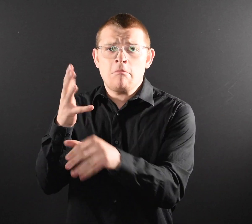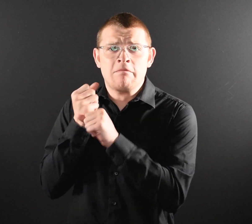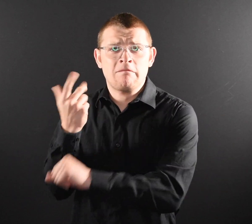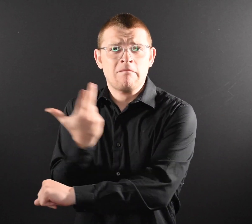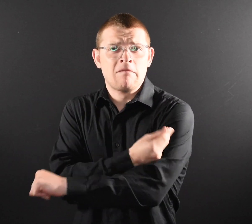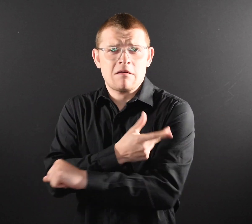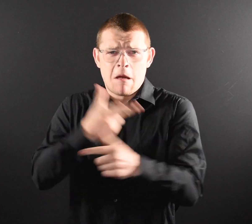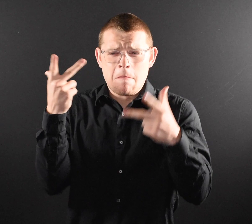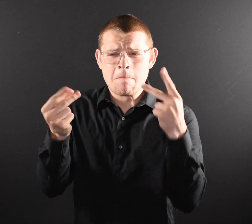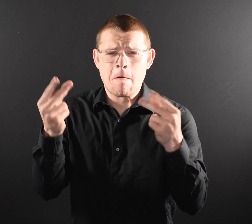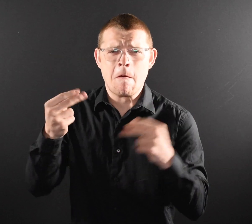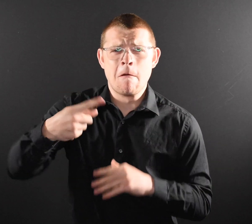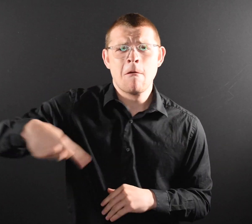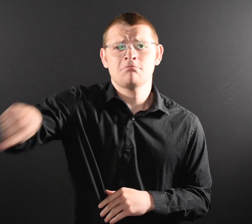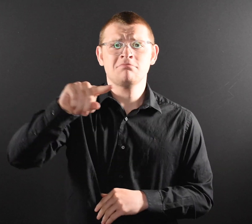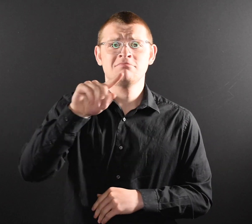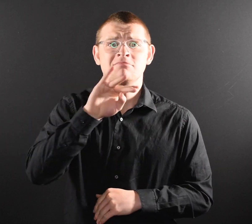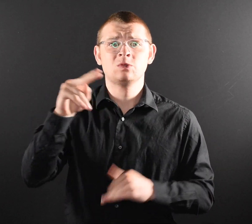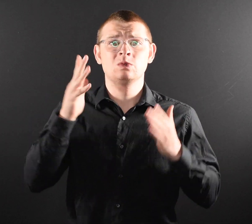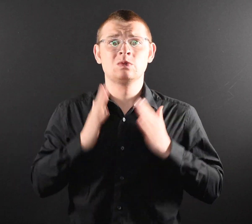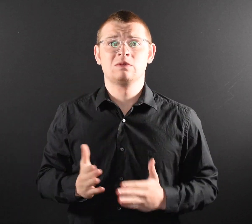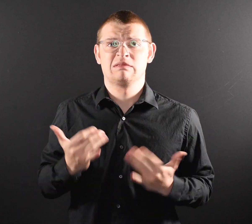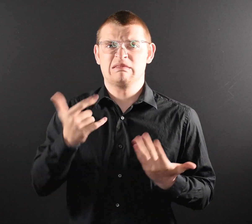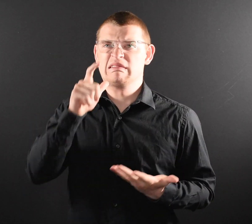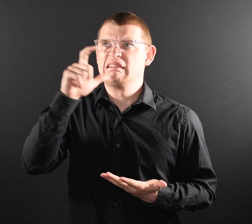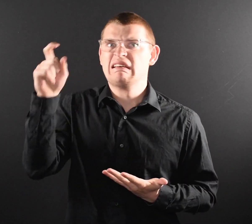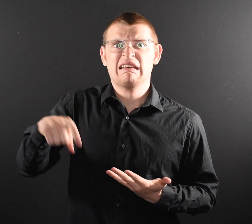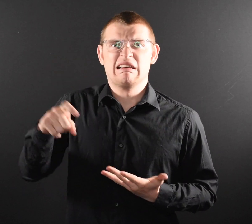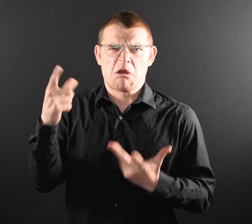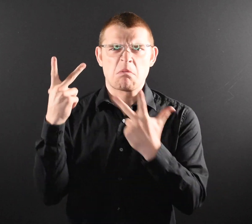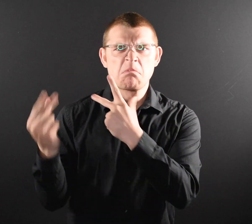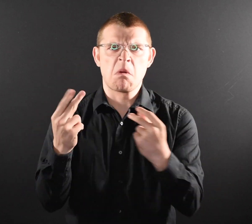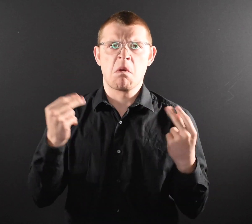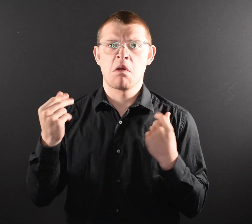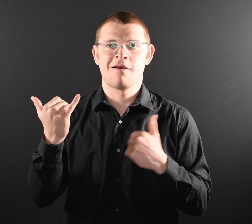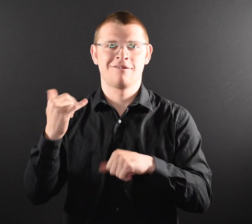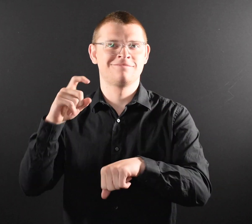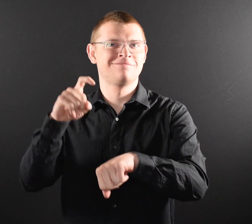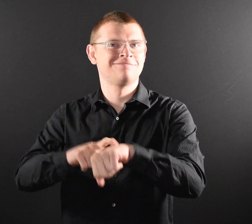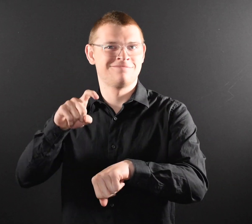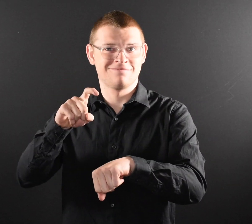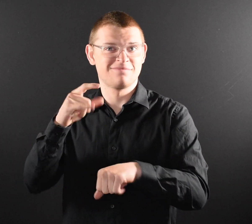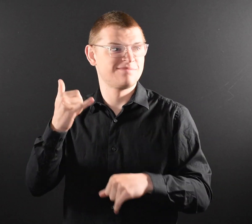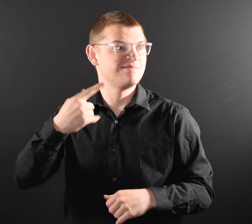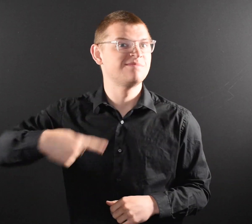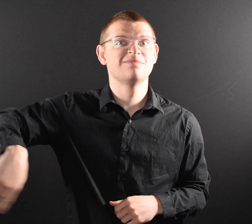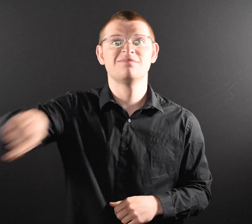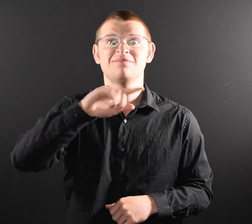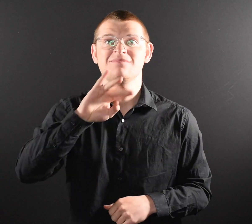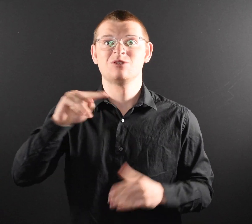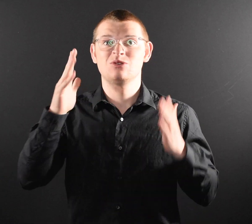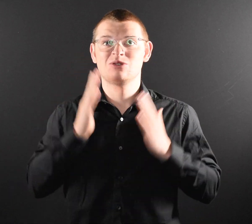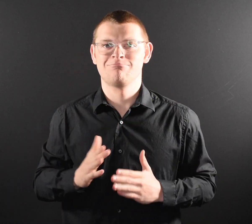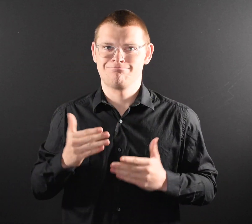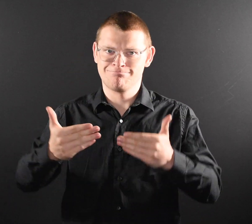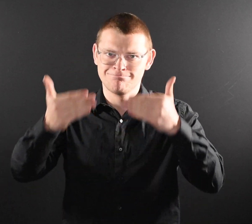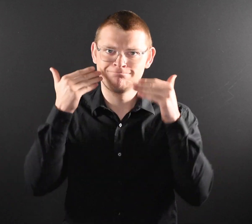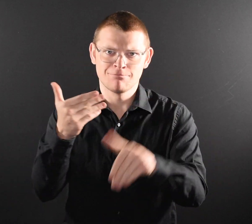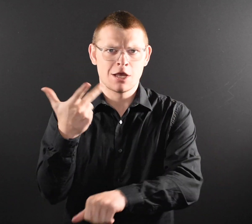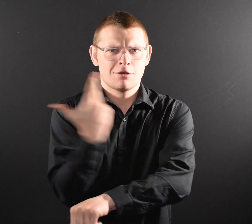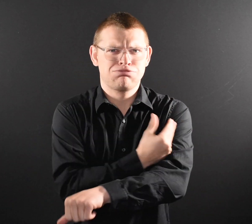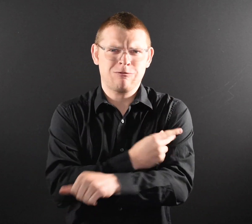vaccines to Minnesotans who need them most. Now, it’s time to get as many Minnesotans vaccinated